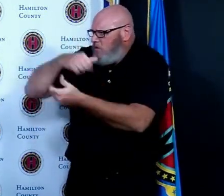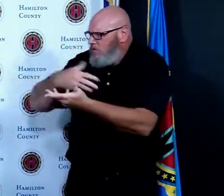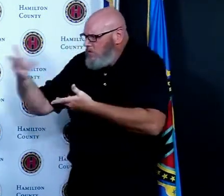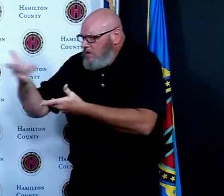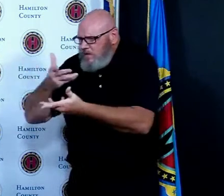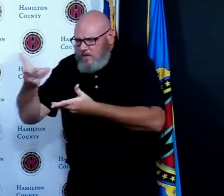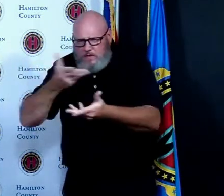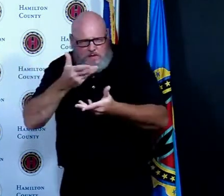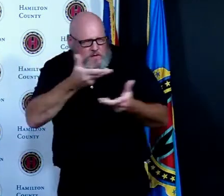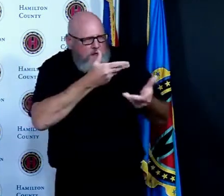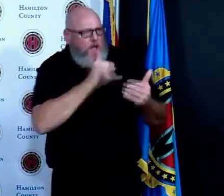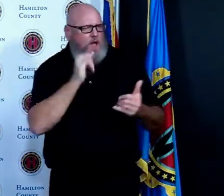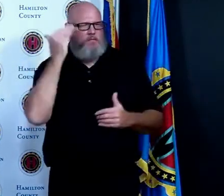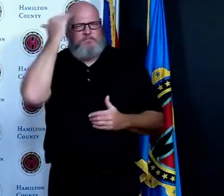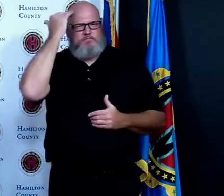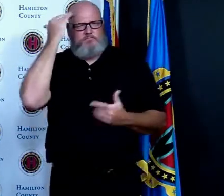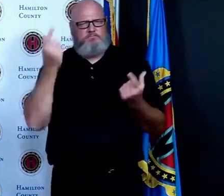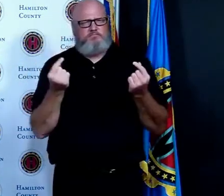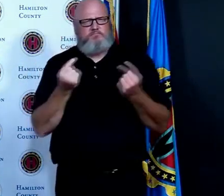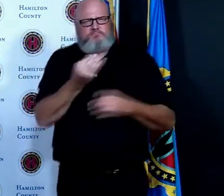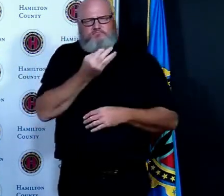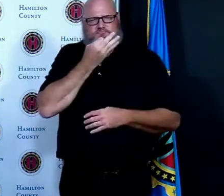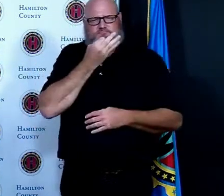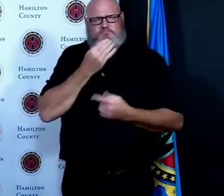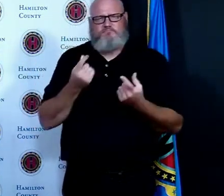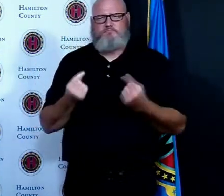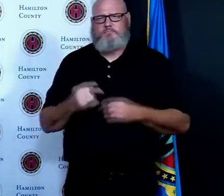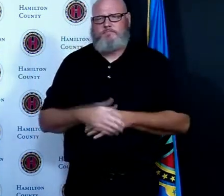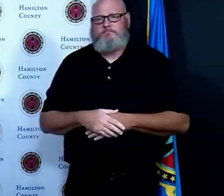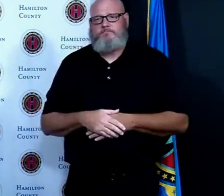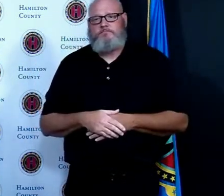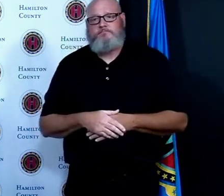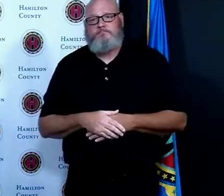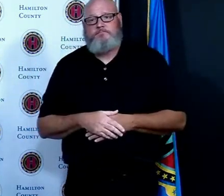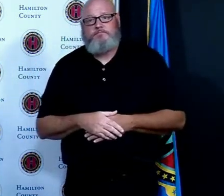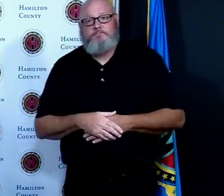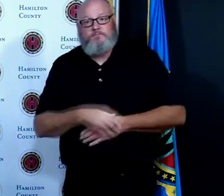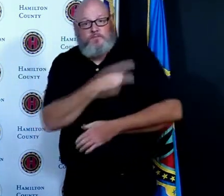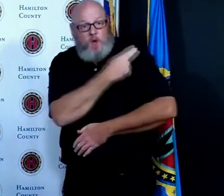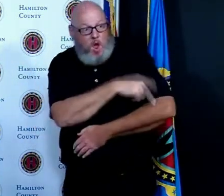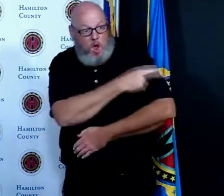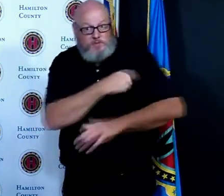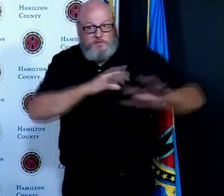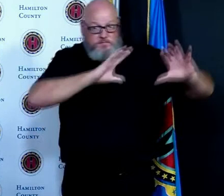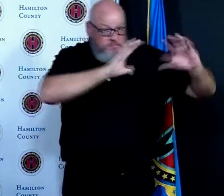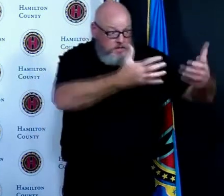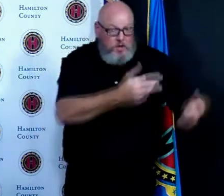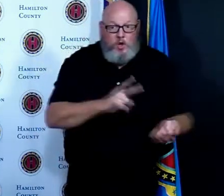health systems but also nursing homes and the public health people since the inception of the